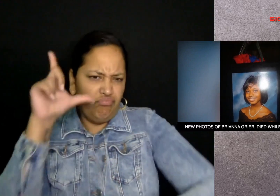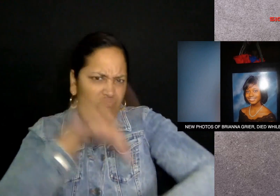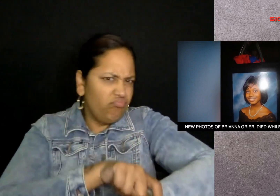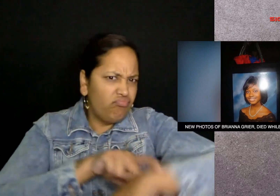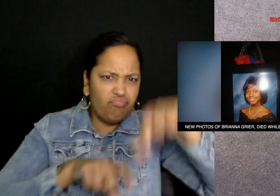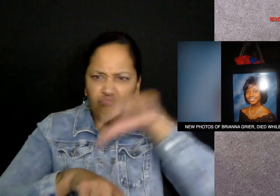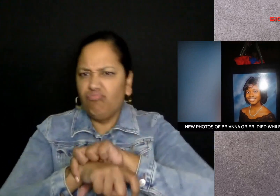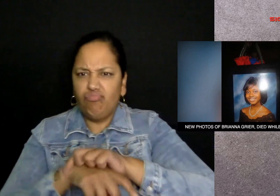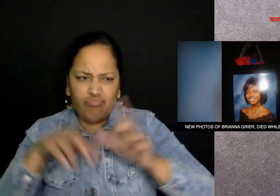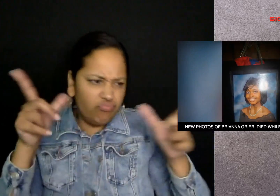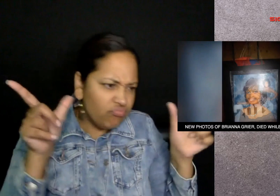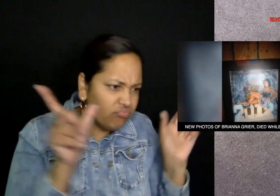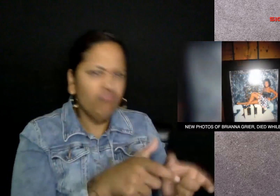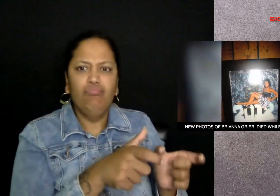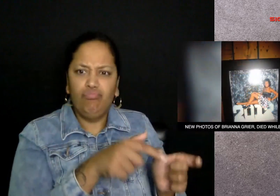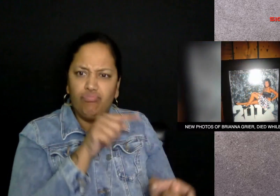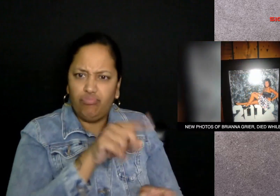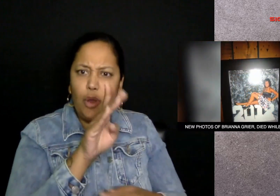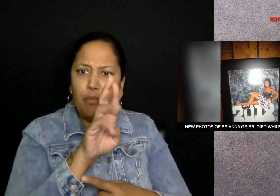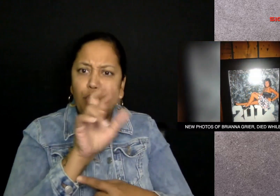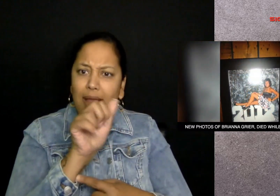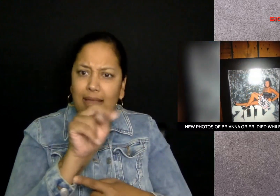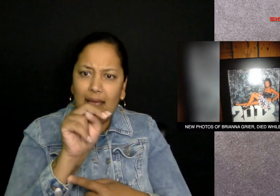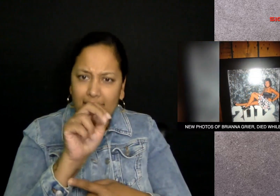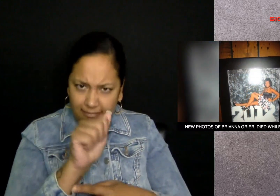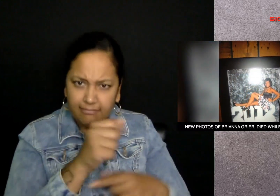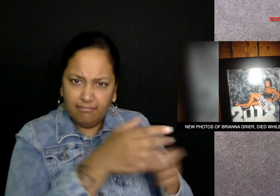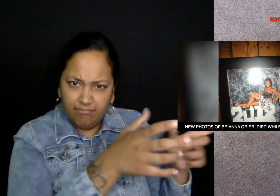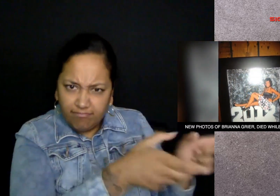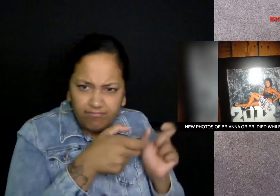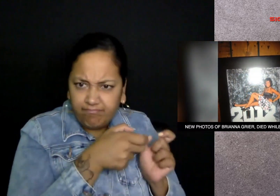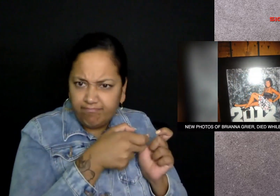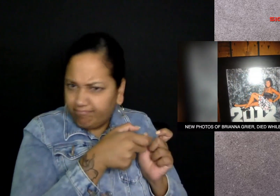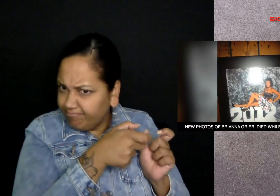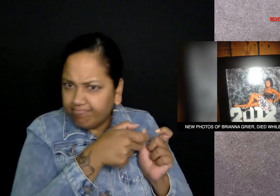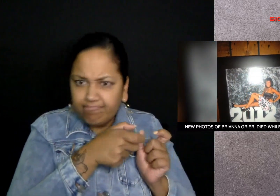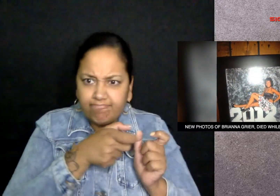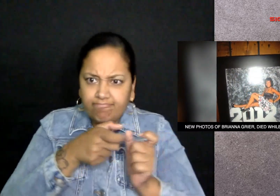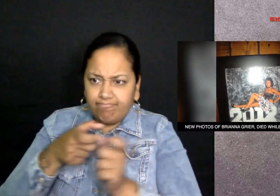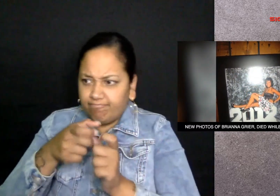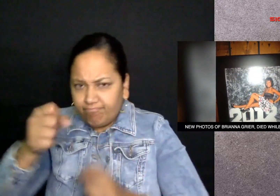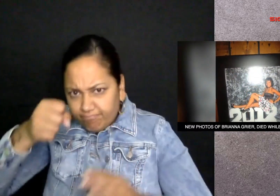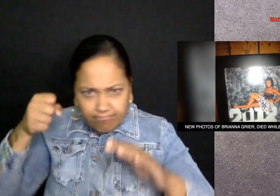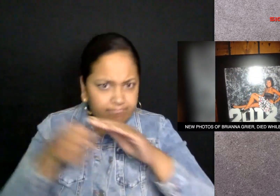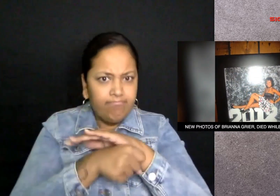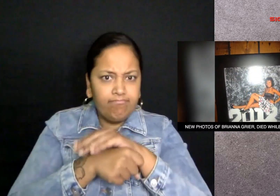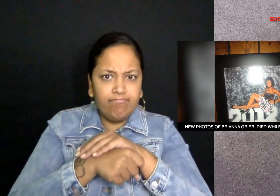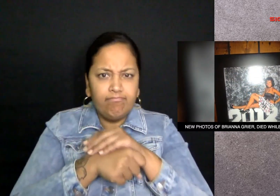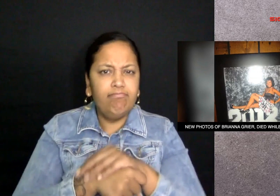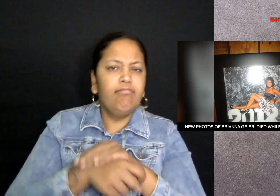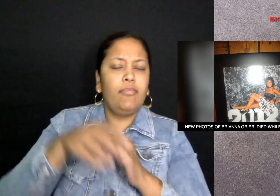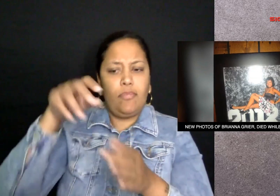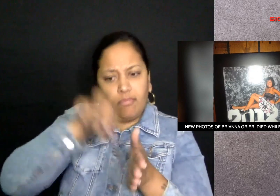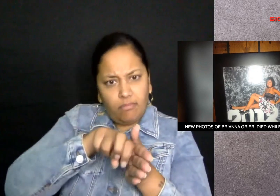their lawyer says officers handcuffed Grier and put her in the back of a patrol car